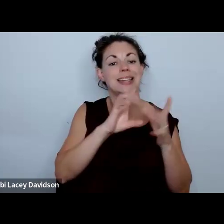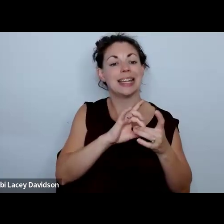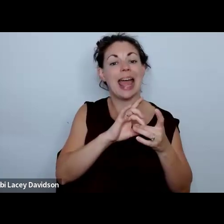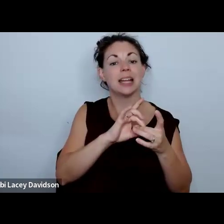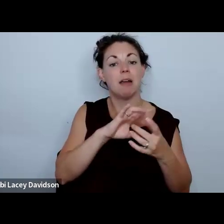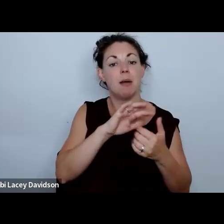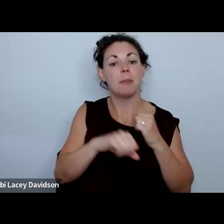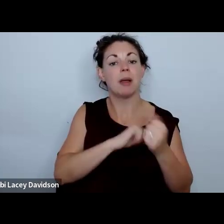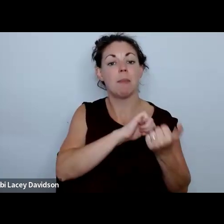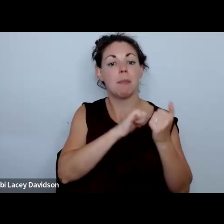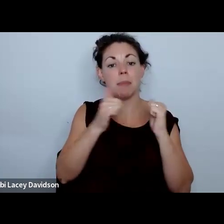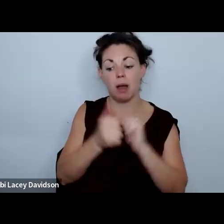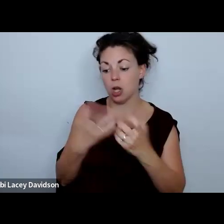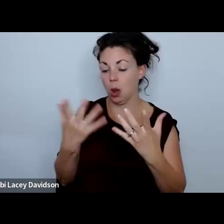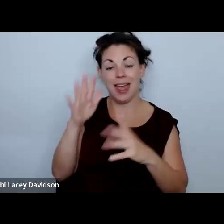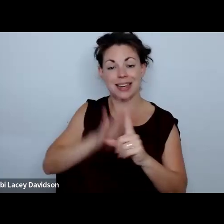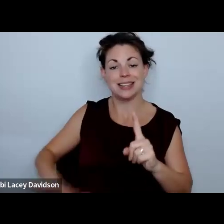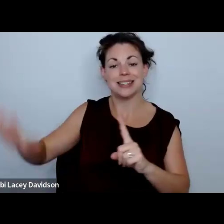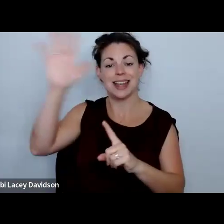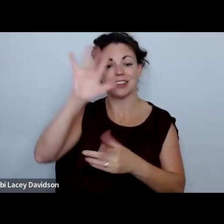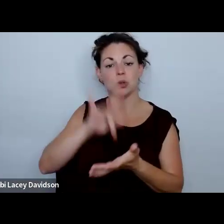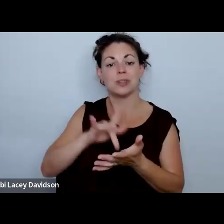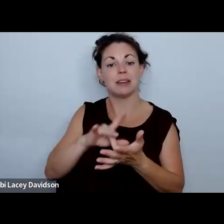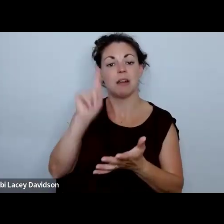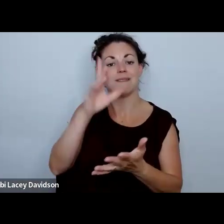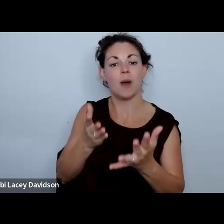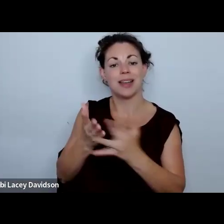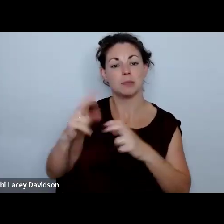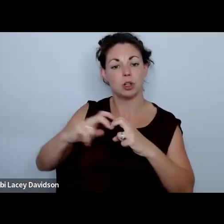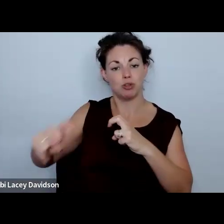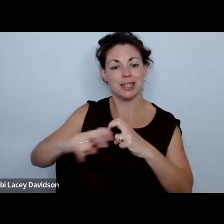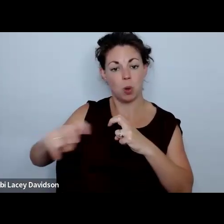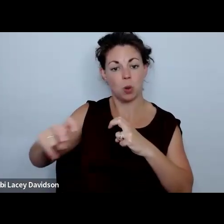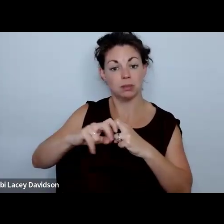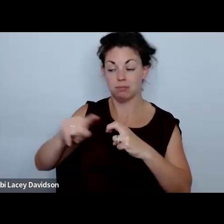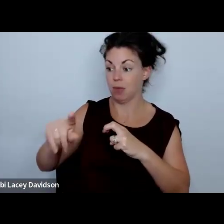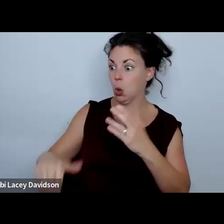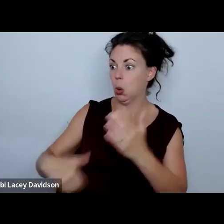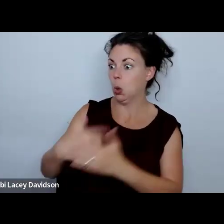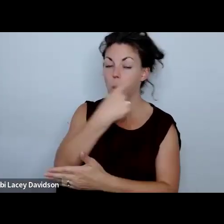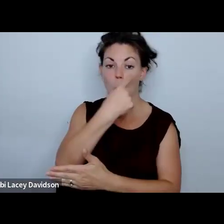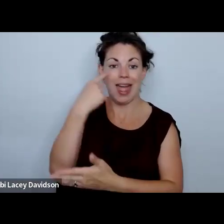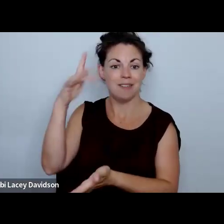UK through research. The centre is funded through a 20-million-pound grant over